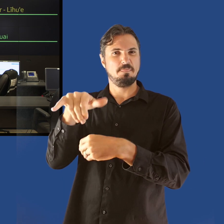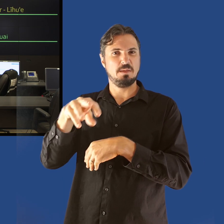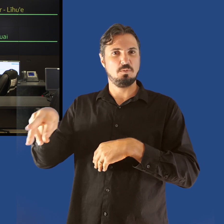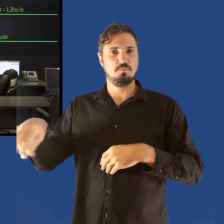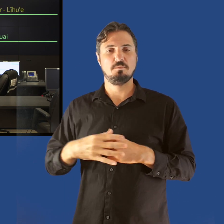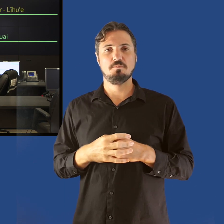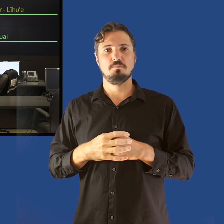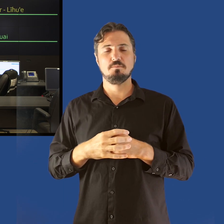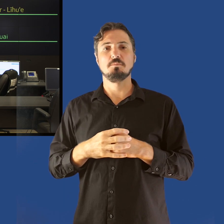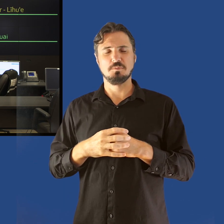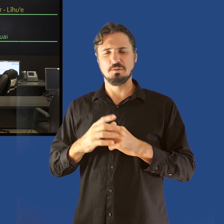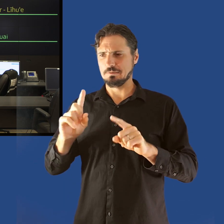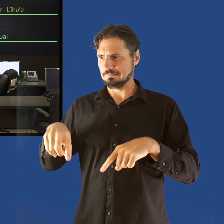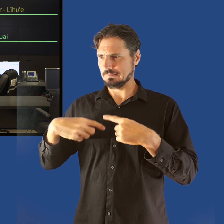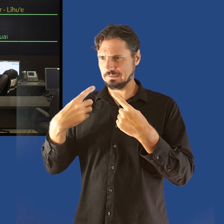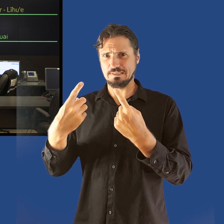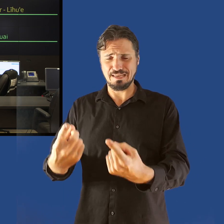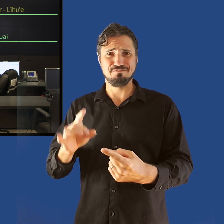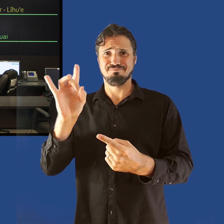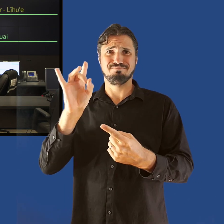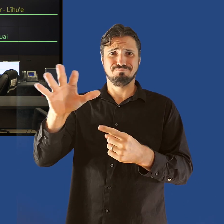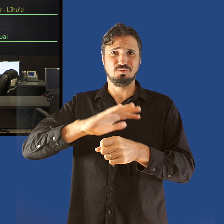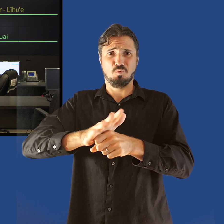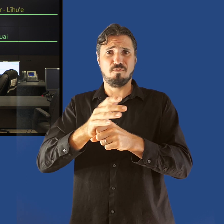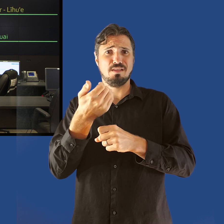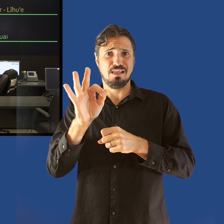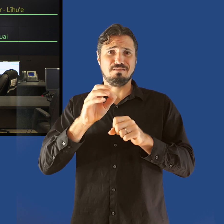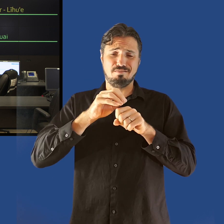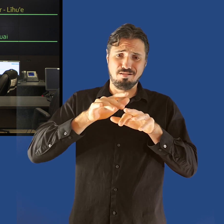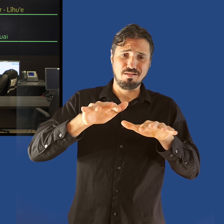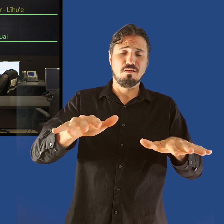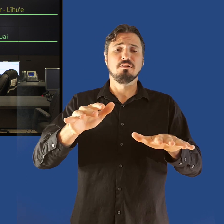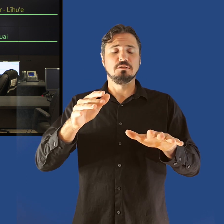Throughout this crisis, I have appreciated your outpouring of support, encouragement and love.